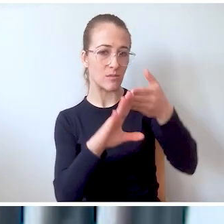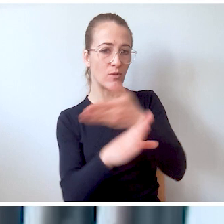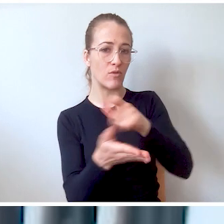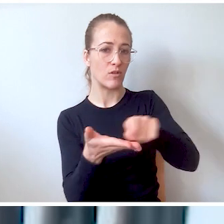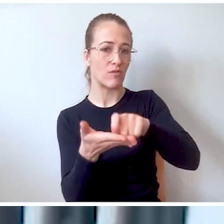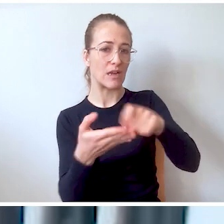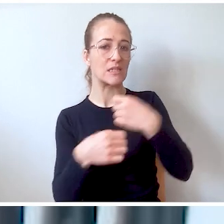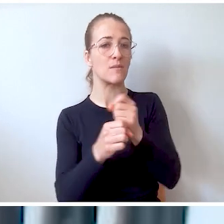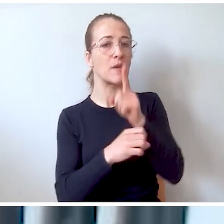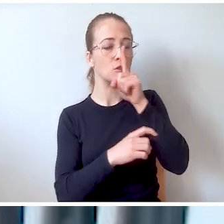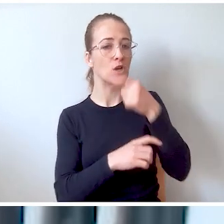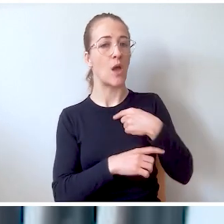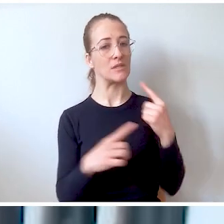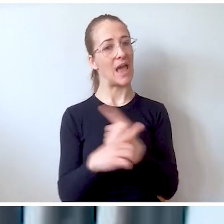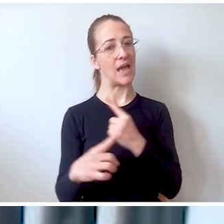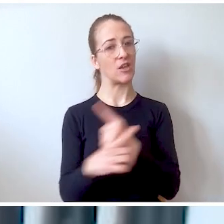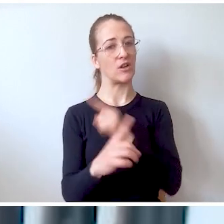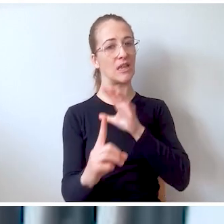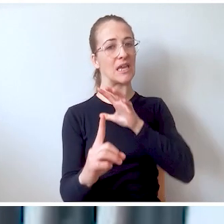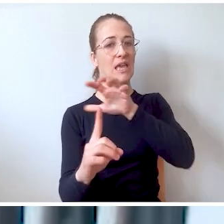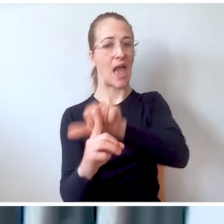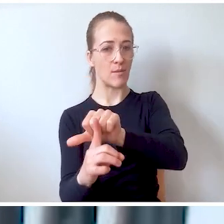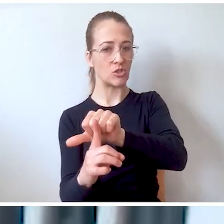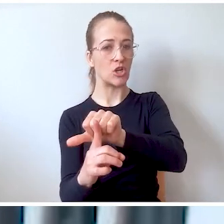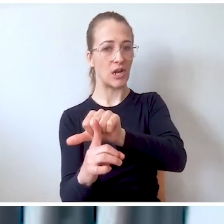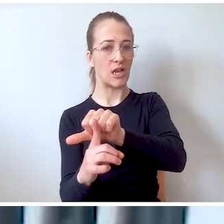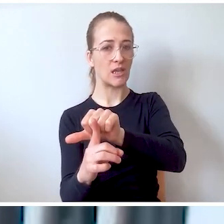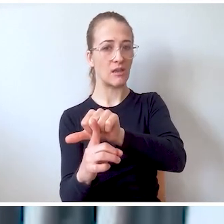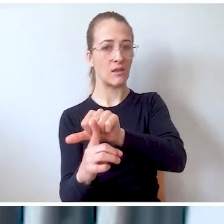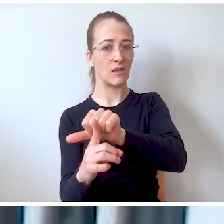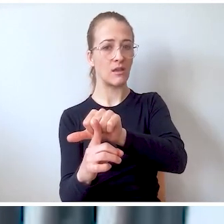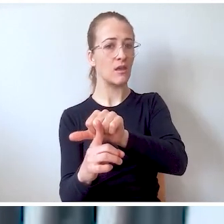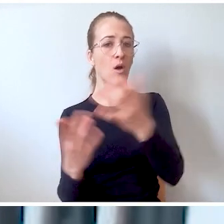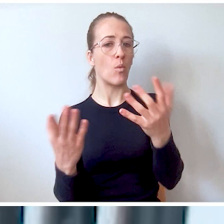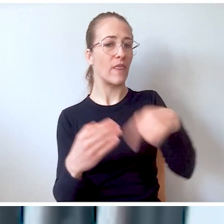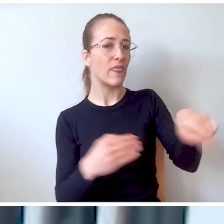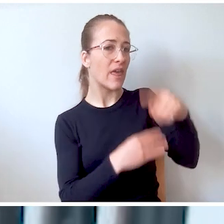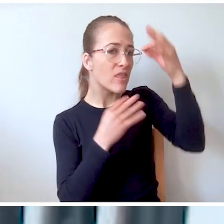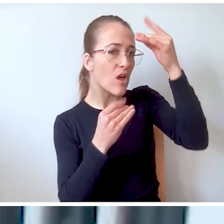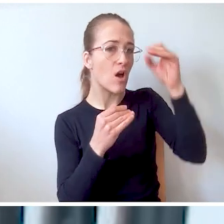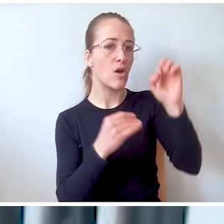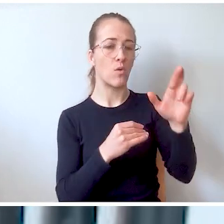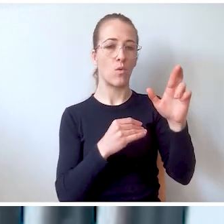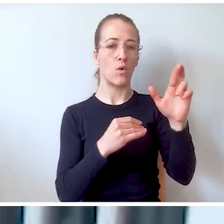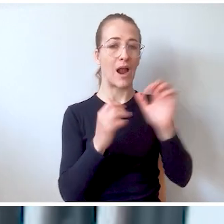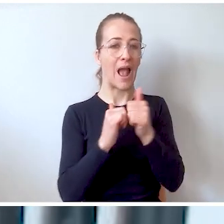to make sure that I was accurately capturing what they thought or how I thought they felt.